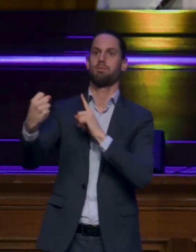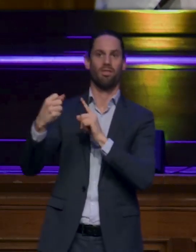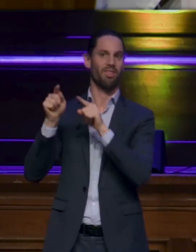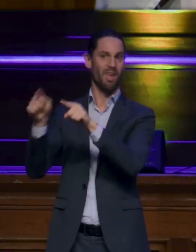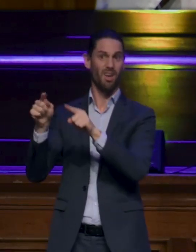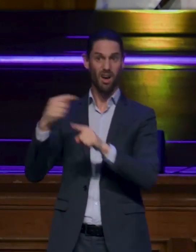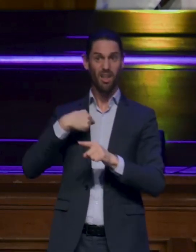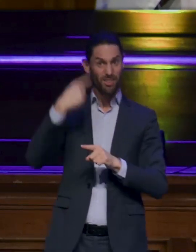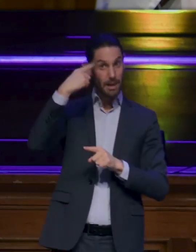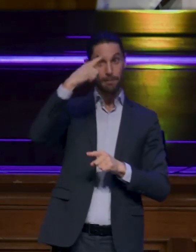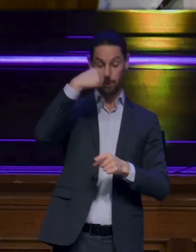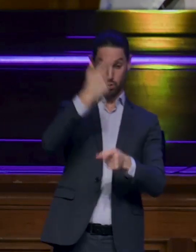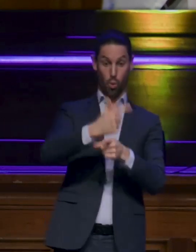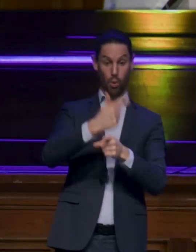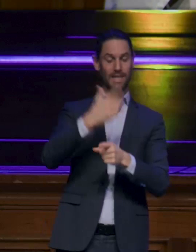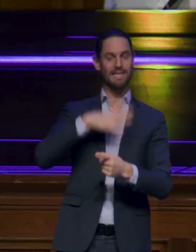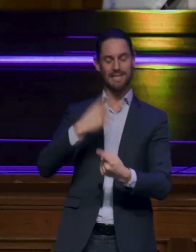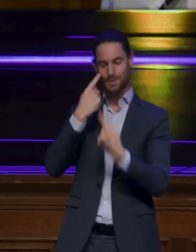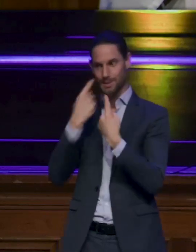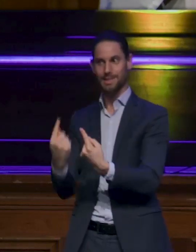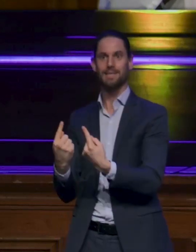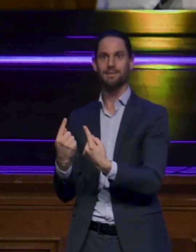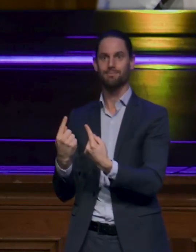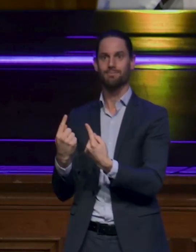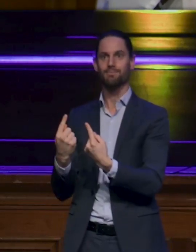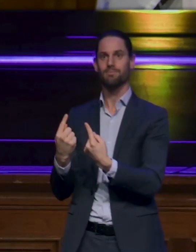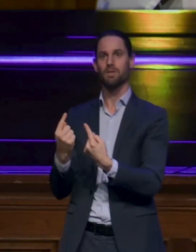humanize this I think probably one of the struggles that we have and